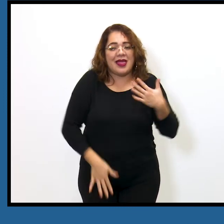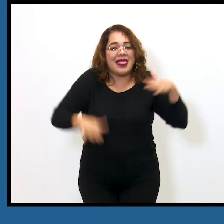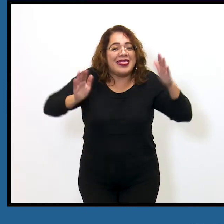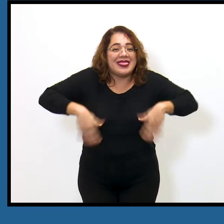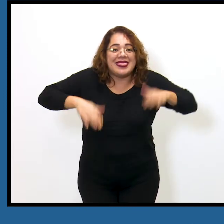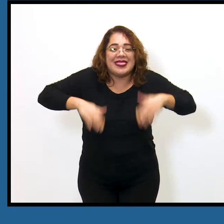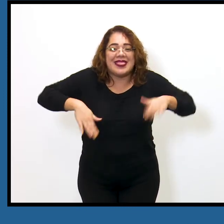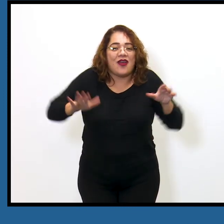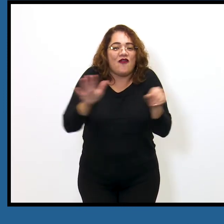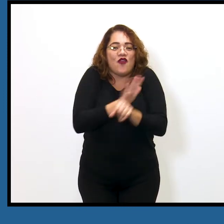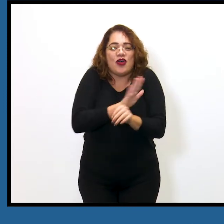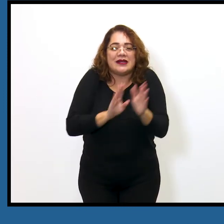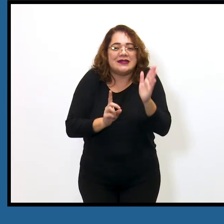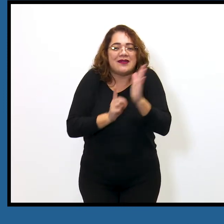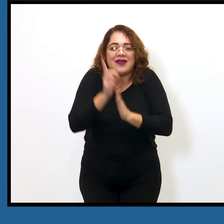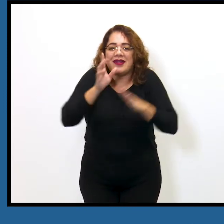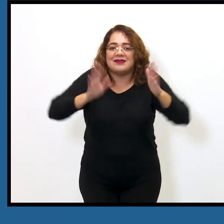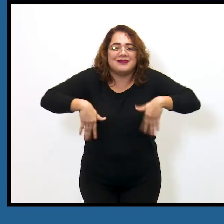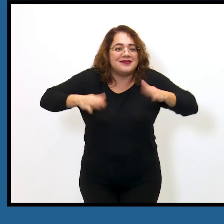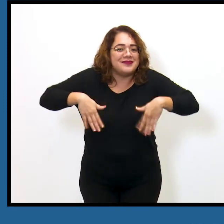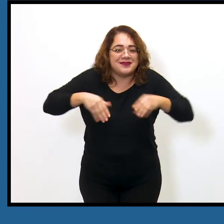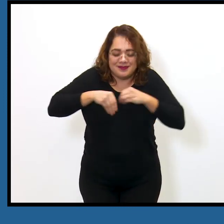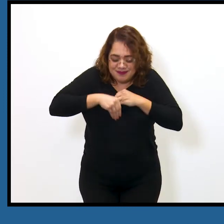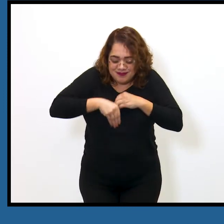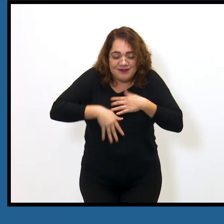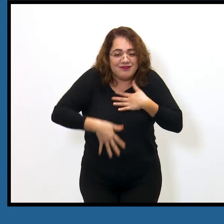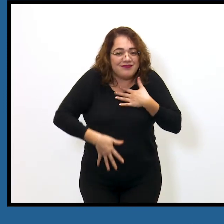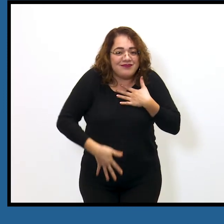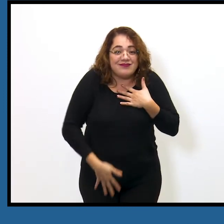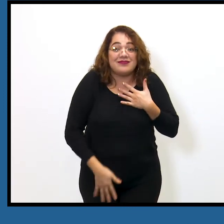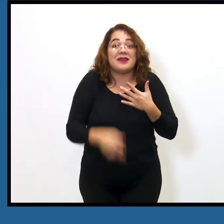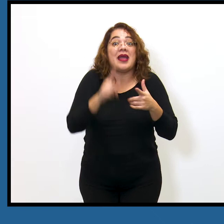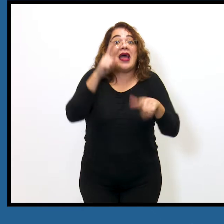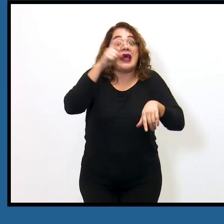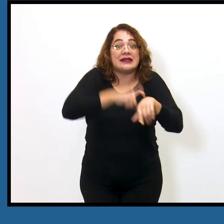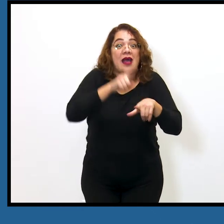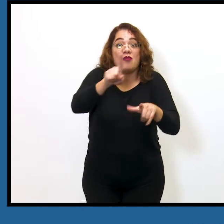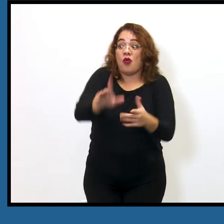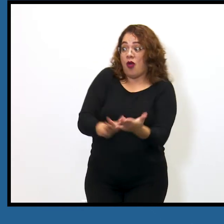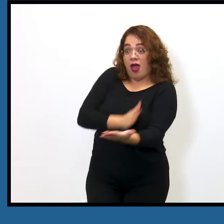time but it could be by the time you travel or gather that that is actually not the case anymore